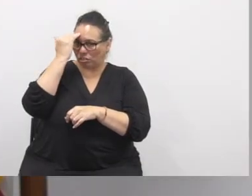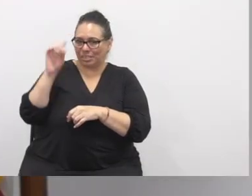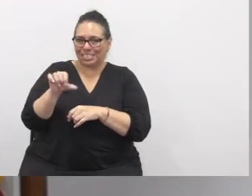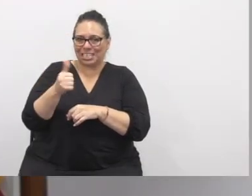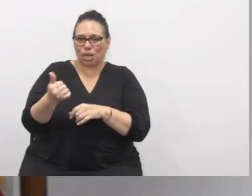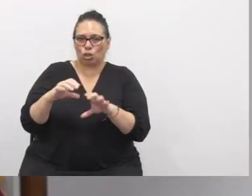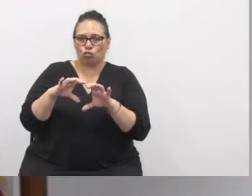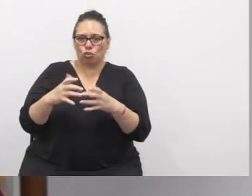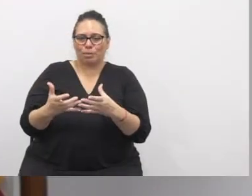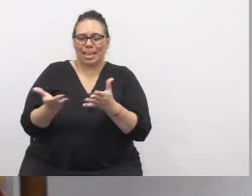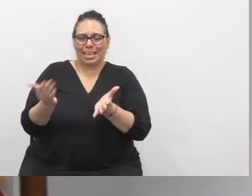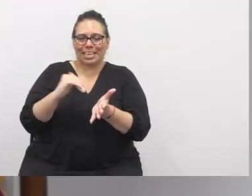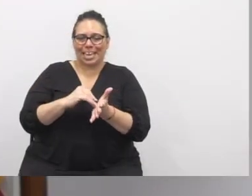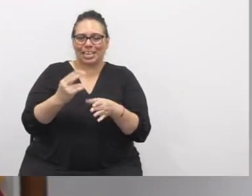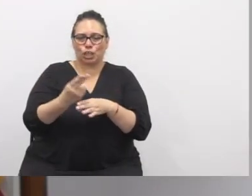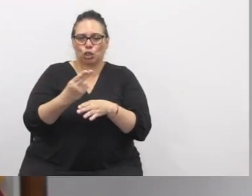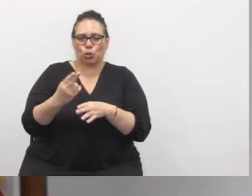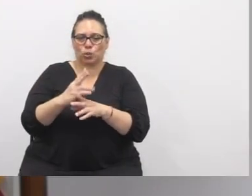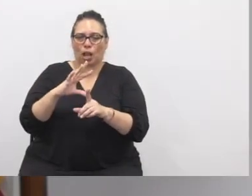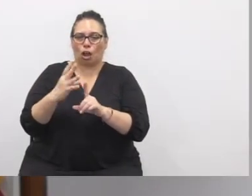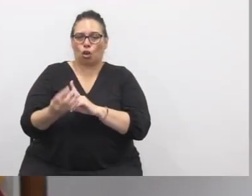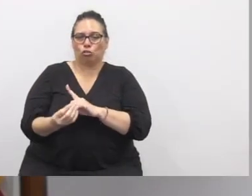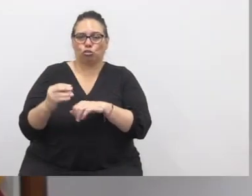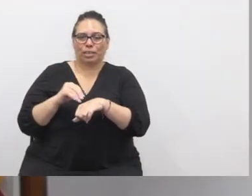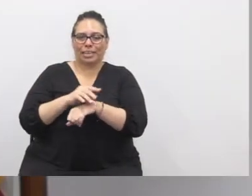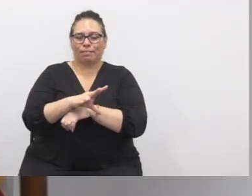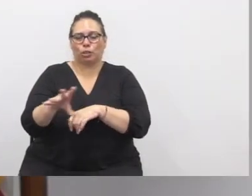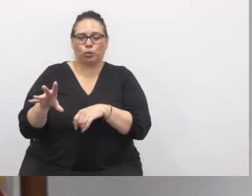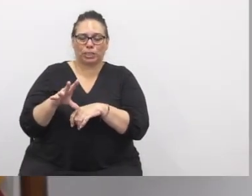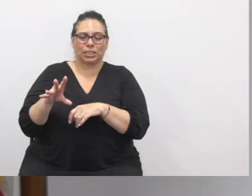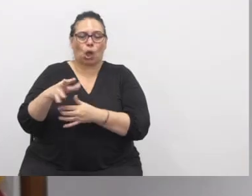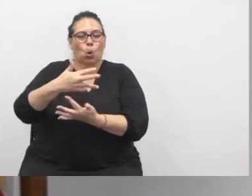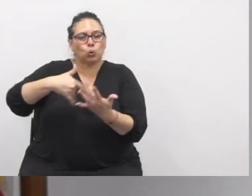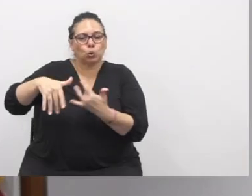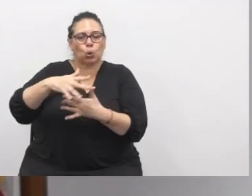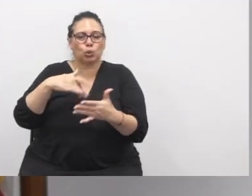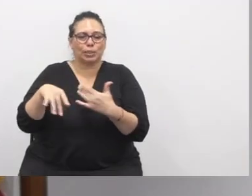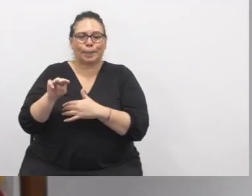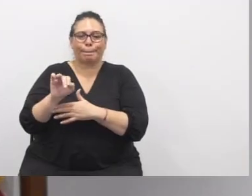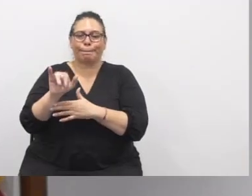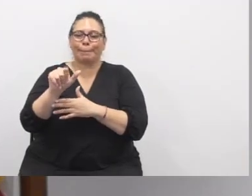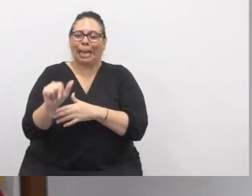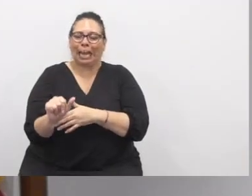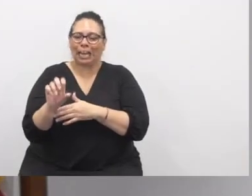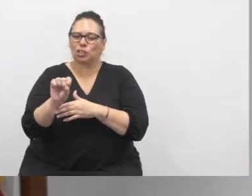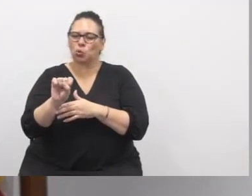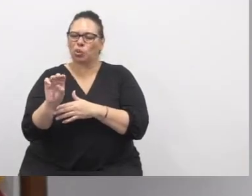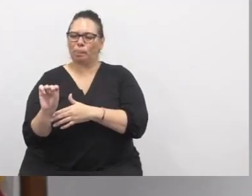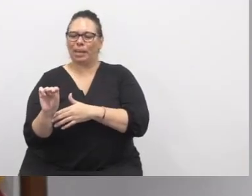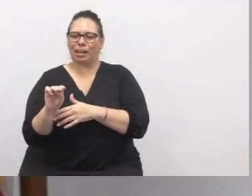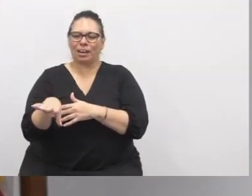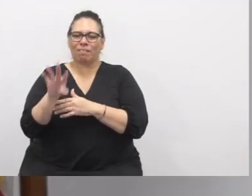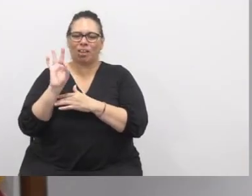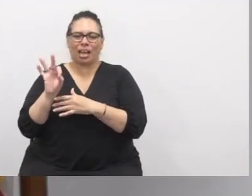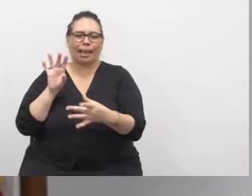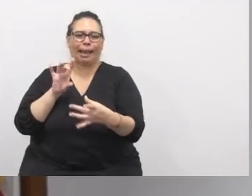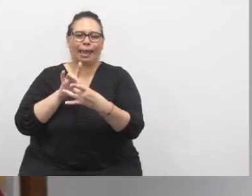where once again they're using cultural influences or social media influences to find connections with the students. Can you just talk a little bit about those